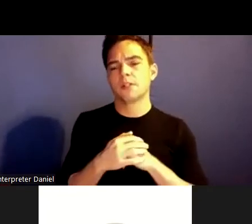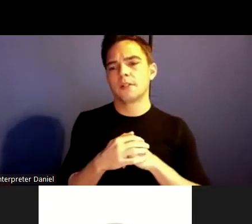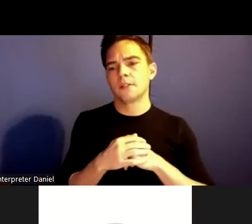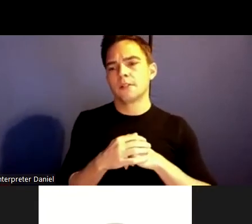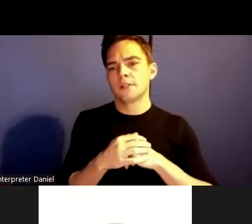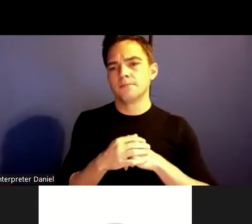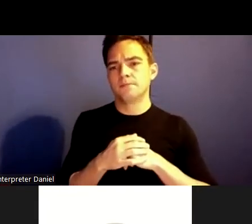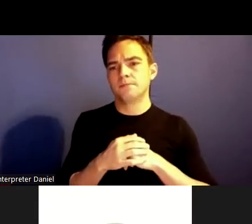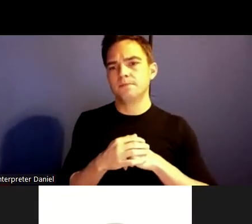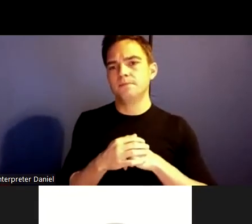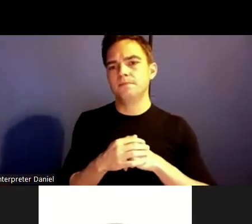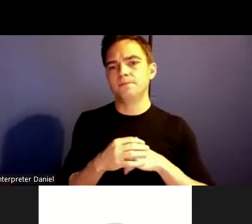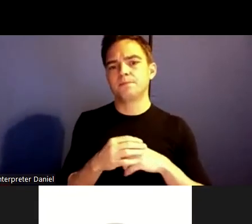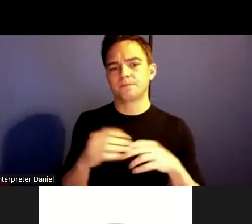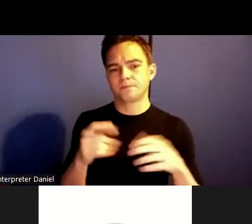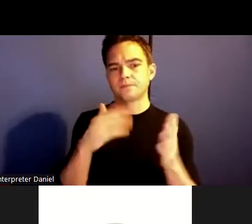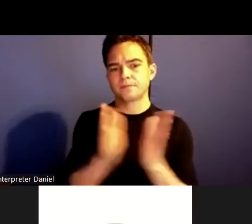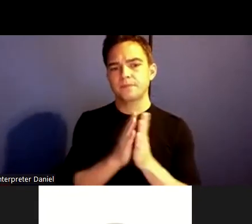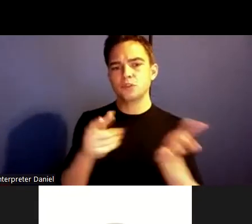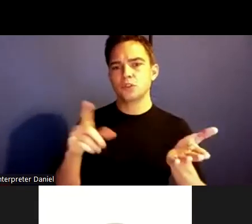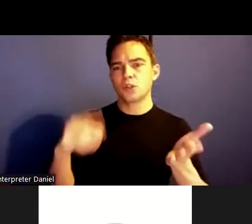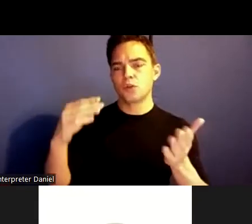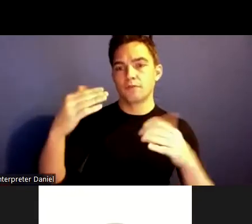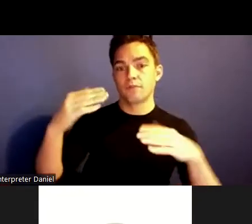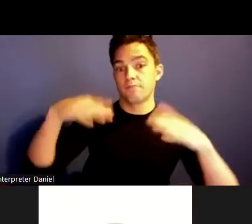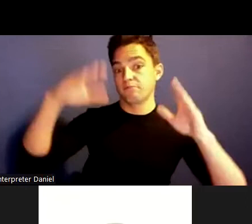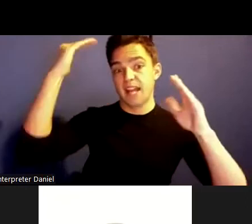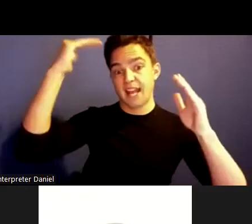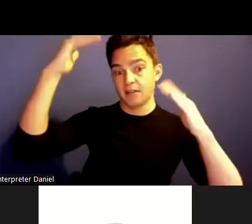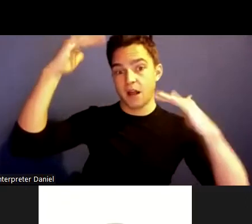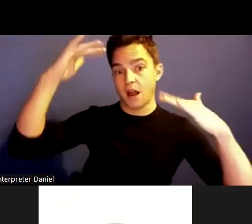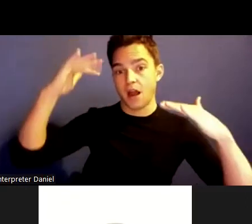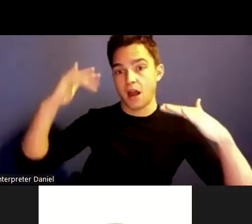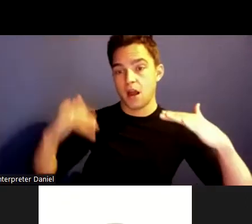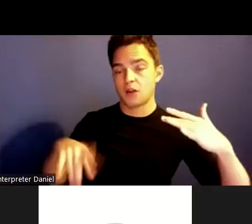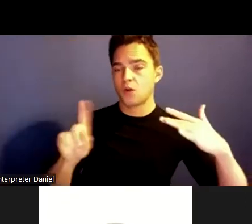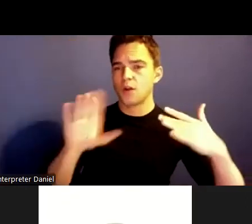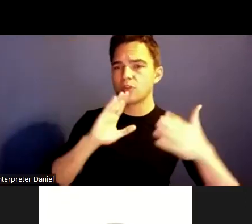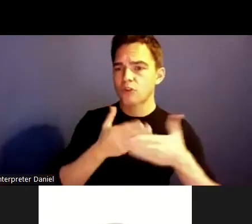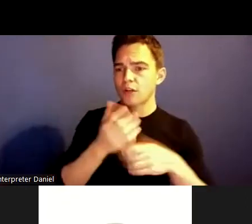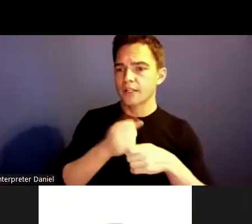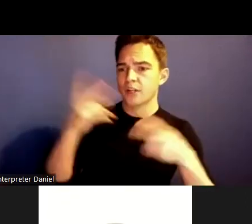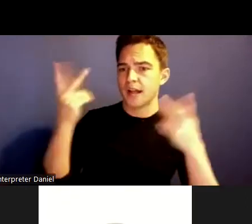add her. I just asked her to go from head to toe. So where does your daughter get her haircut? Does she have a seizure